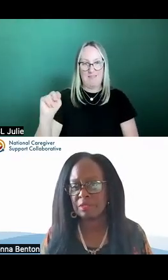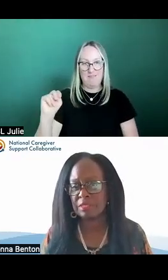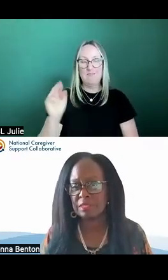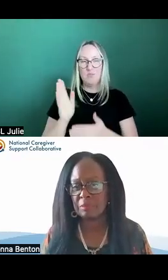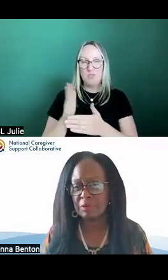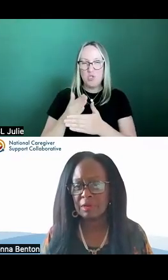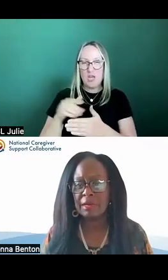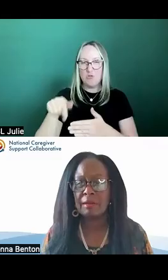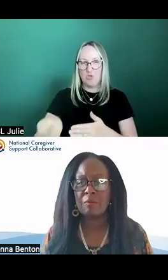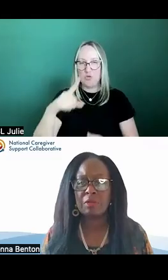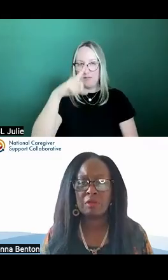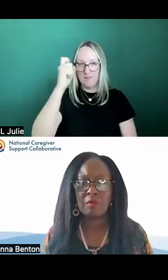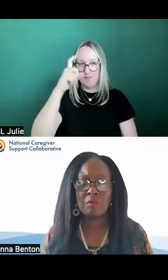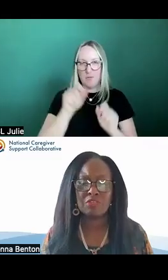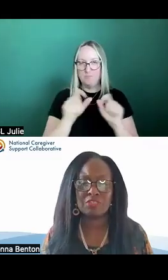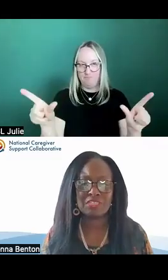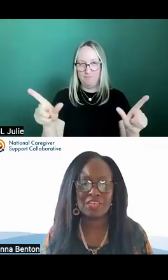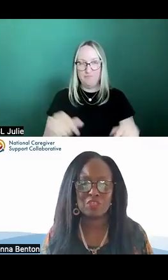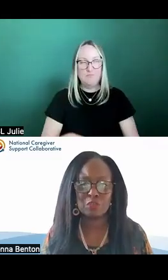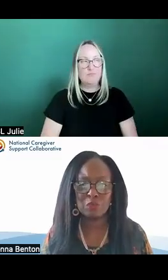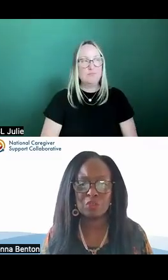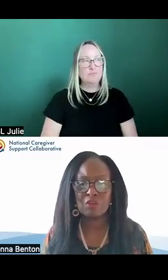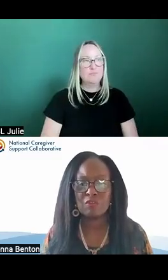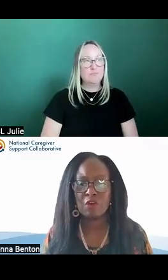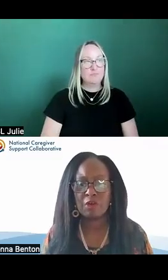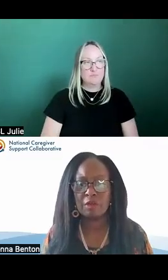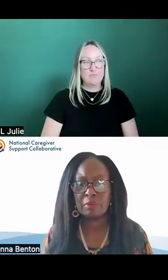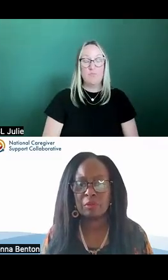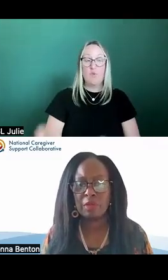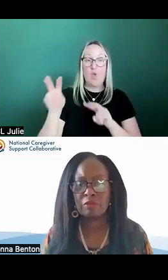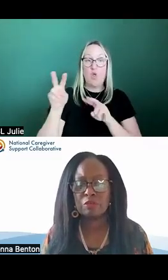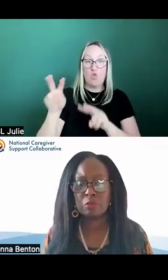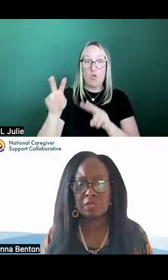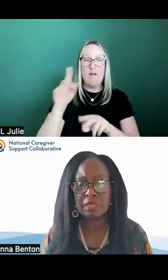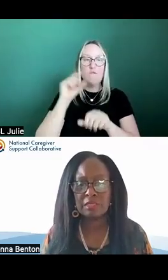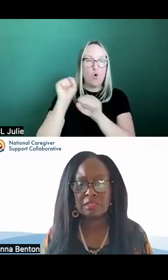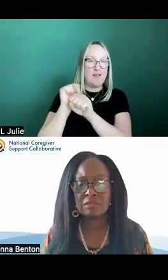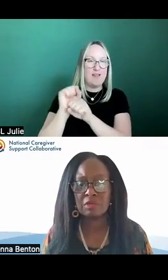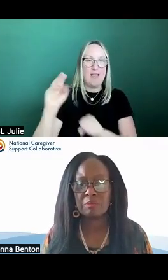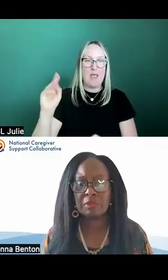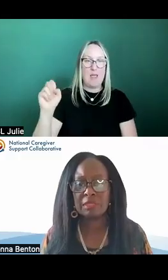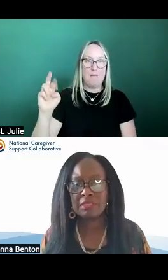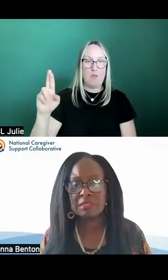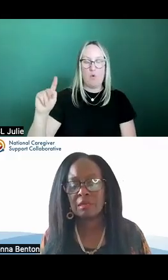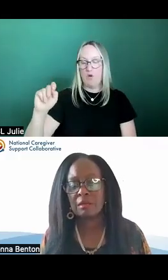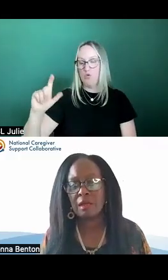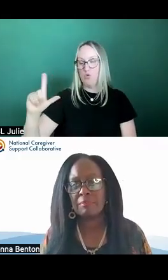this summer. I want you to stay tuned for our Employer Toolkit that's going to be released,